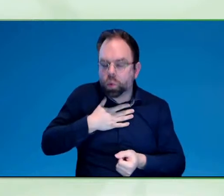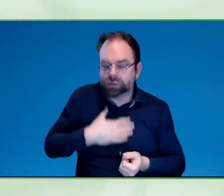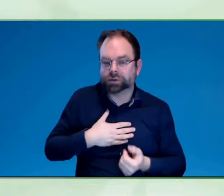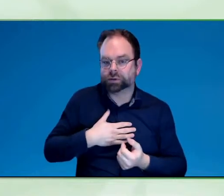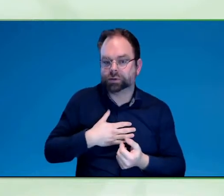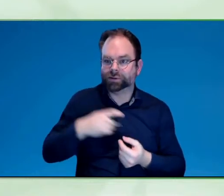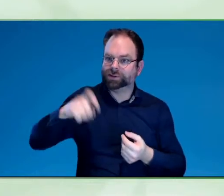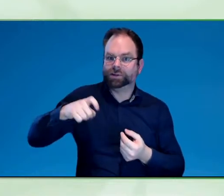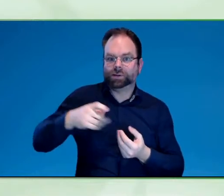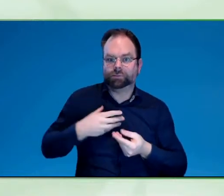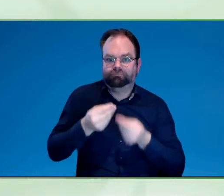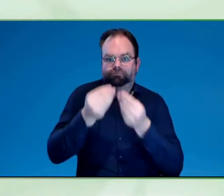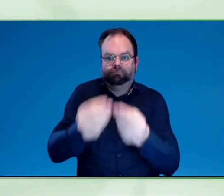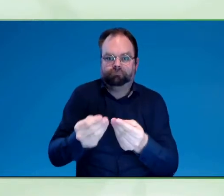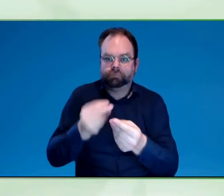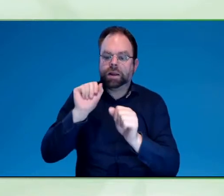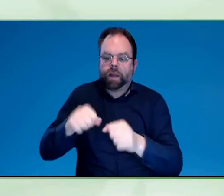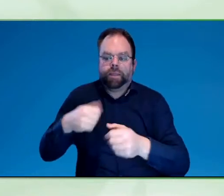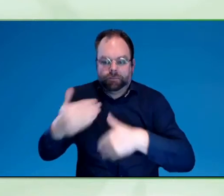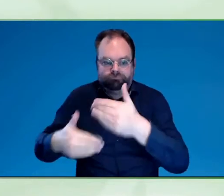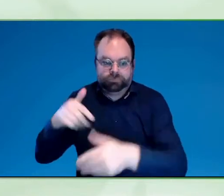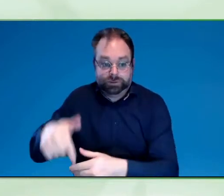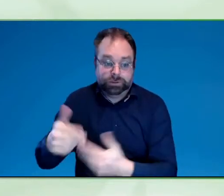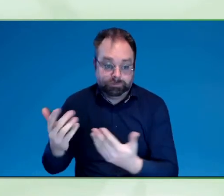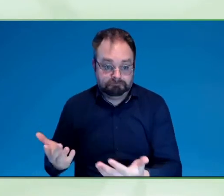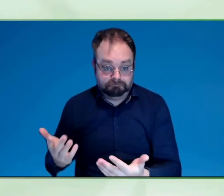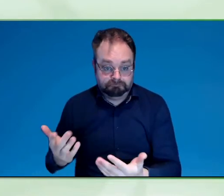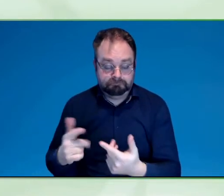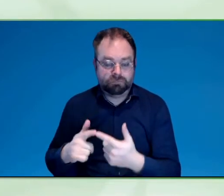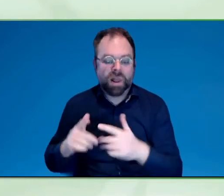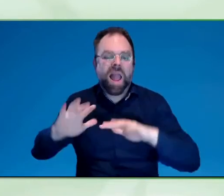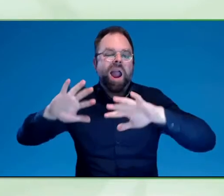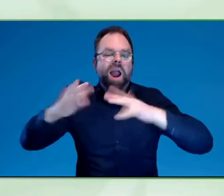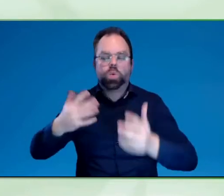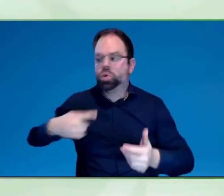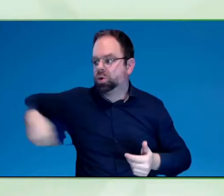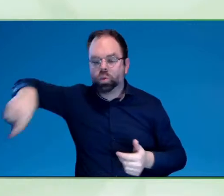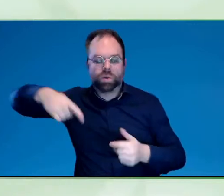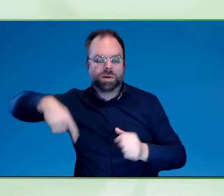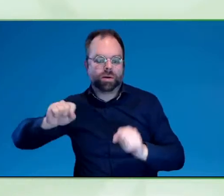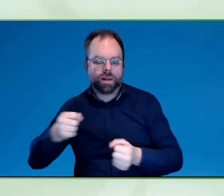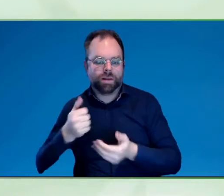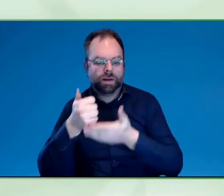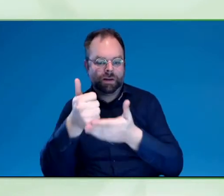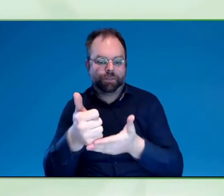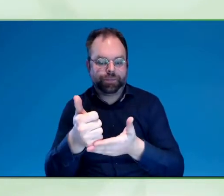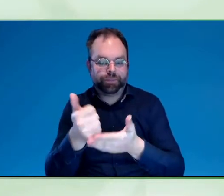As we said before, that takes individuals from the organisation to support the work.